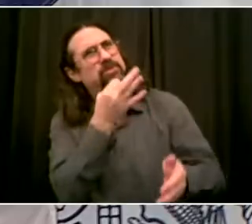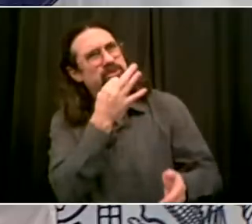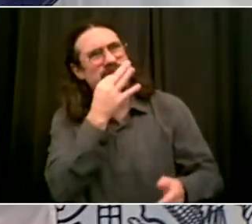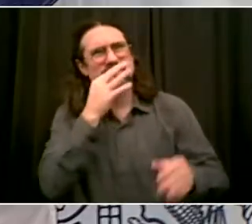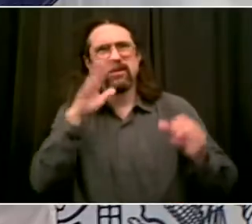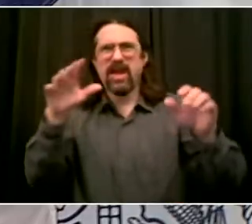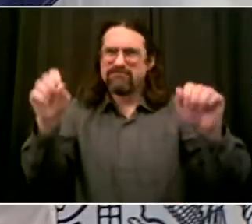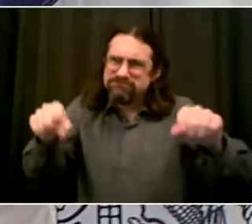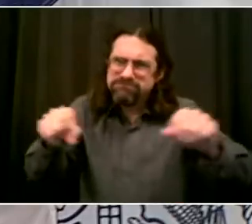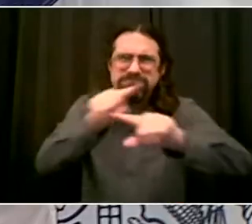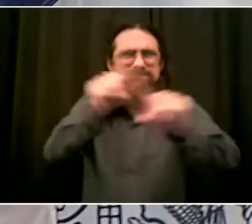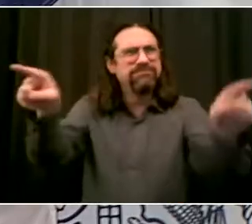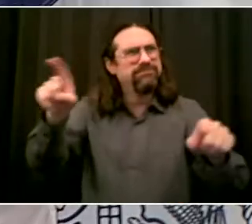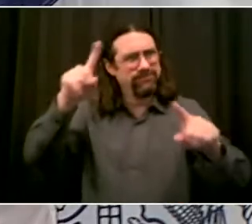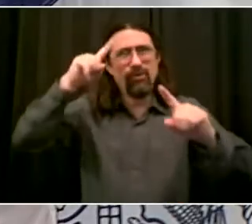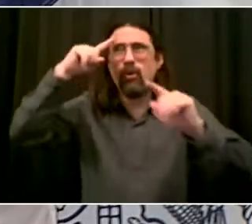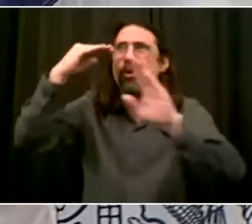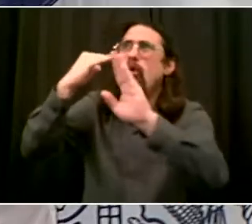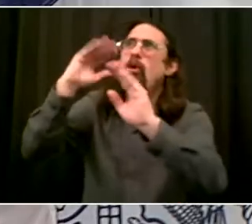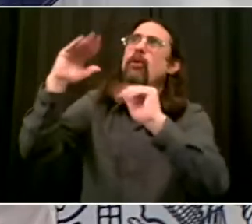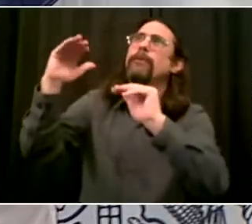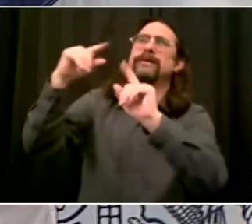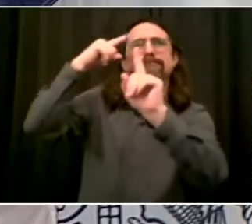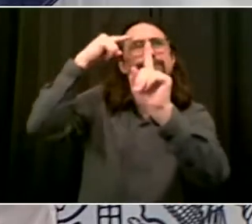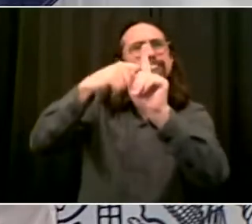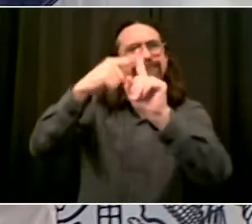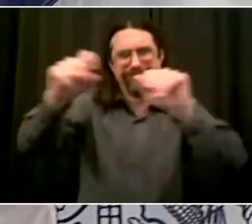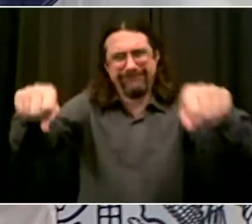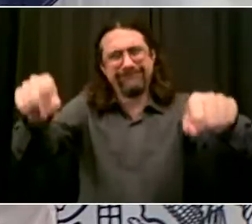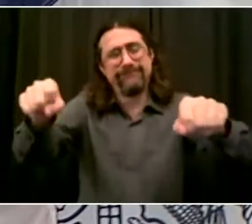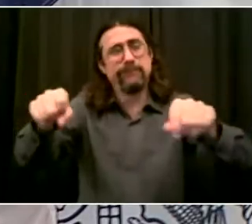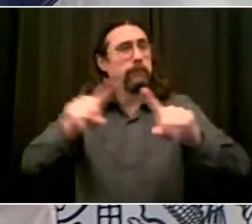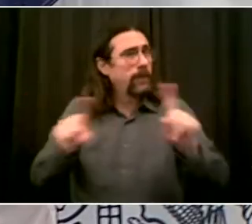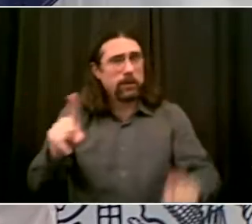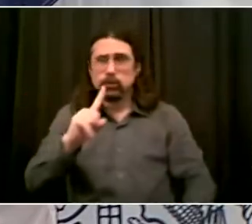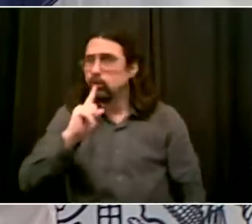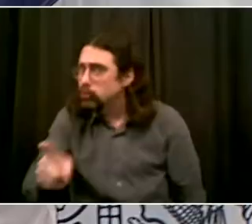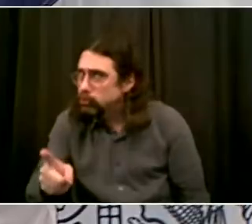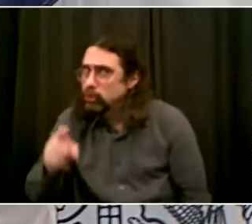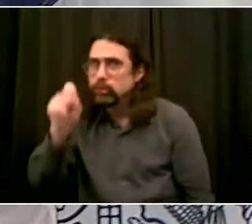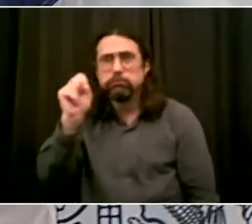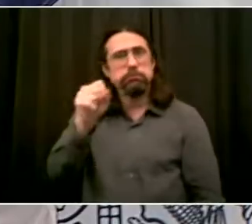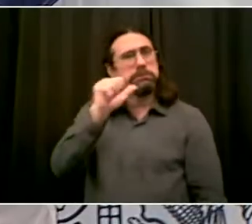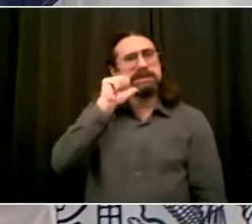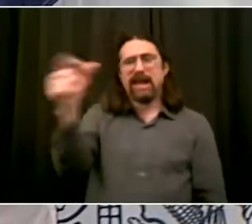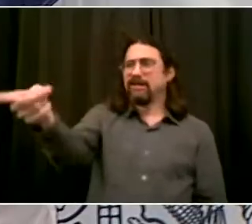NEEDS A VACCINE, GETS IT. MANY MONTHS. WE NEED PPEOPLE TO KEEP TO ALL THOSE SMART OR